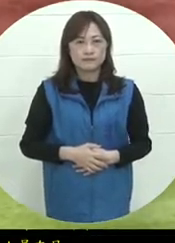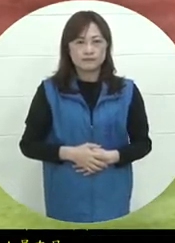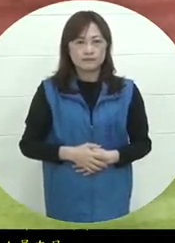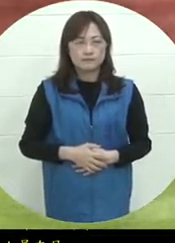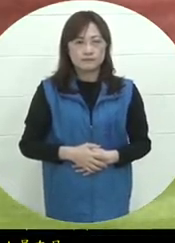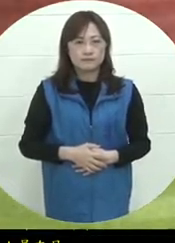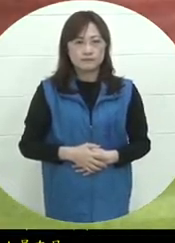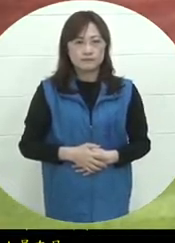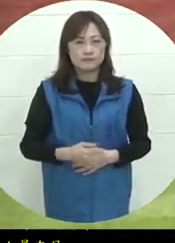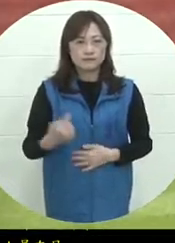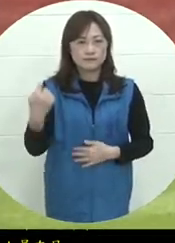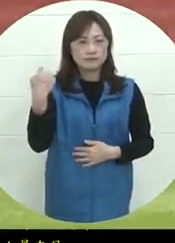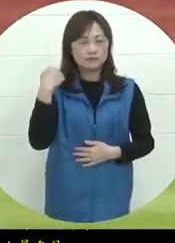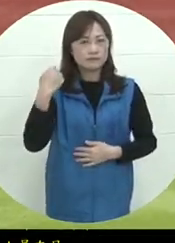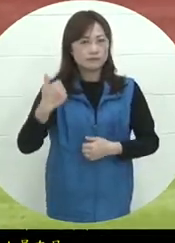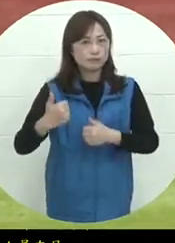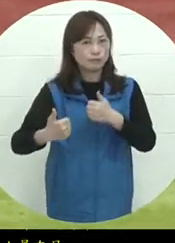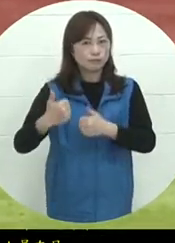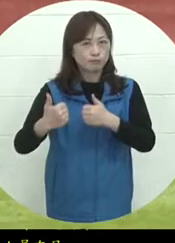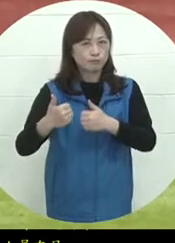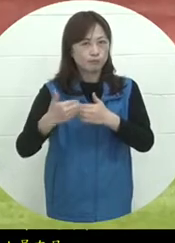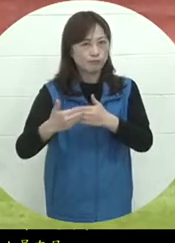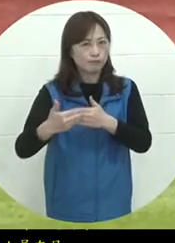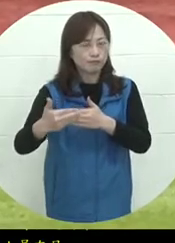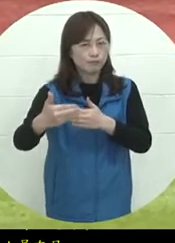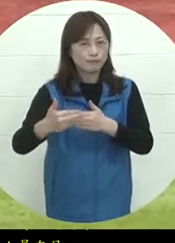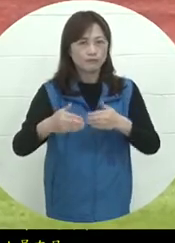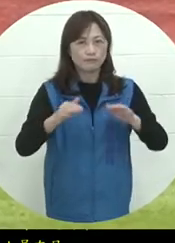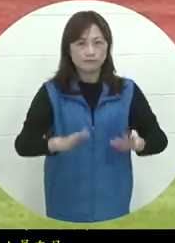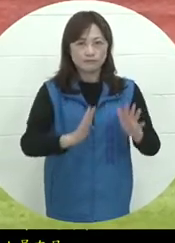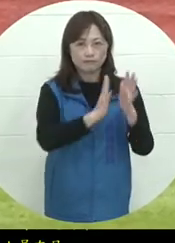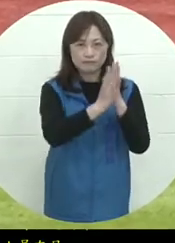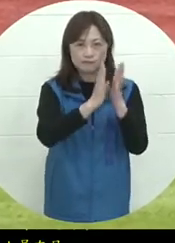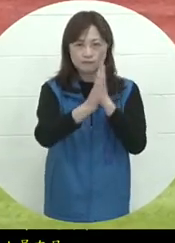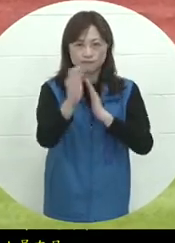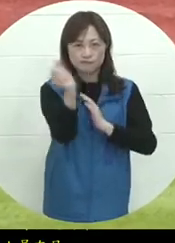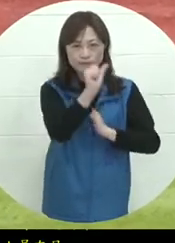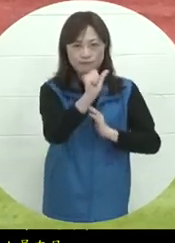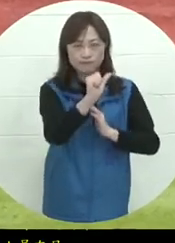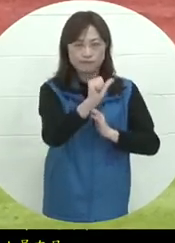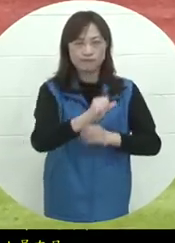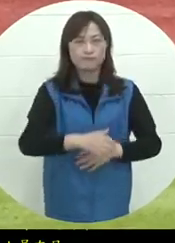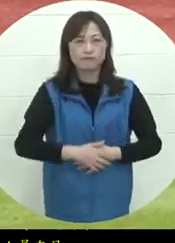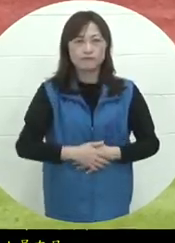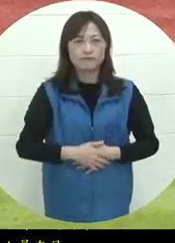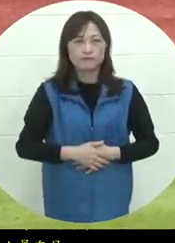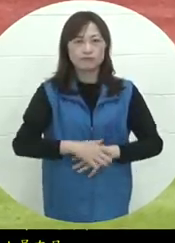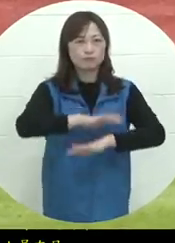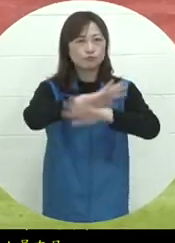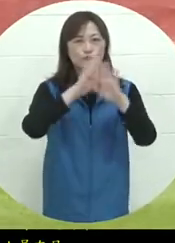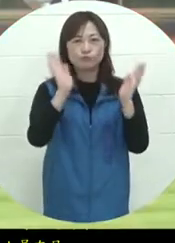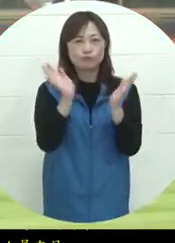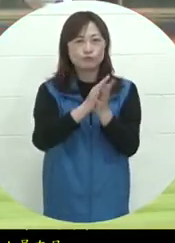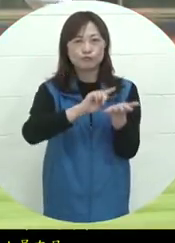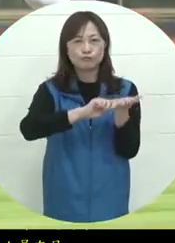In yesterday's game, the five teams participating this time have all appeared . You should also be able to see the performance